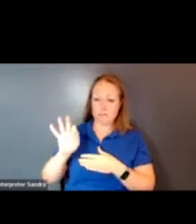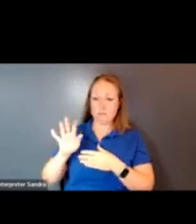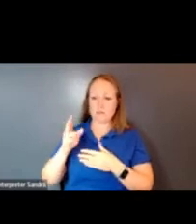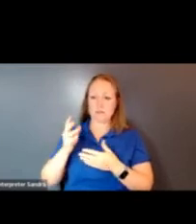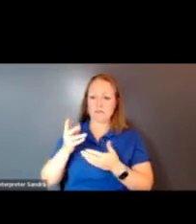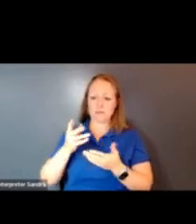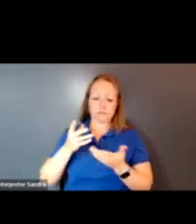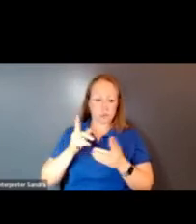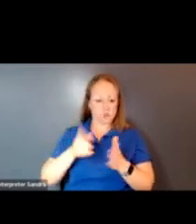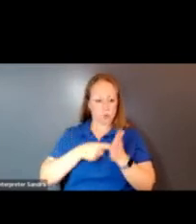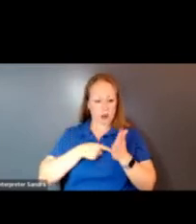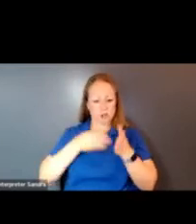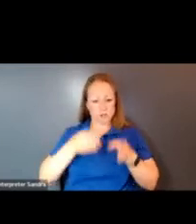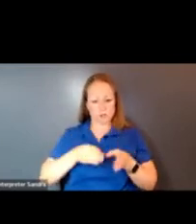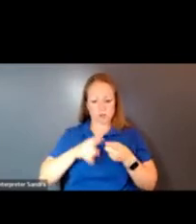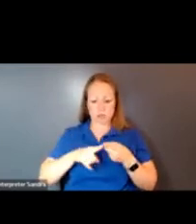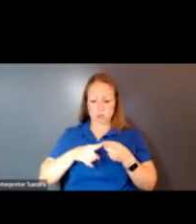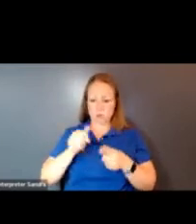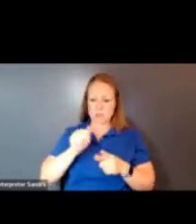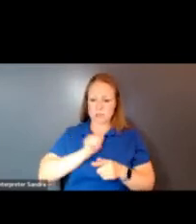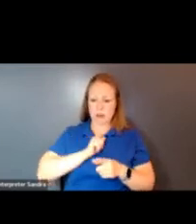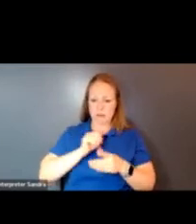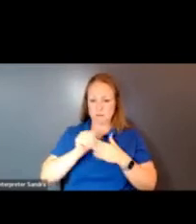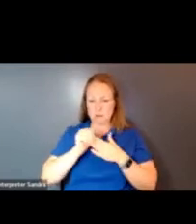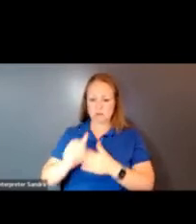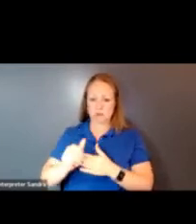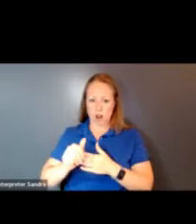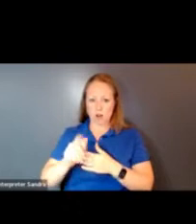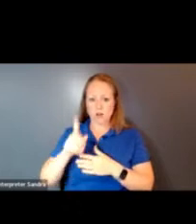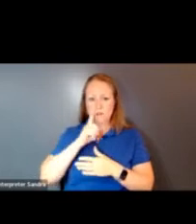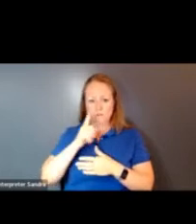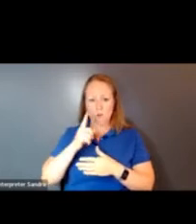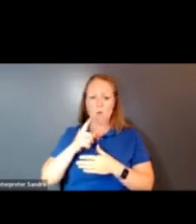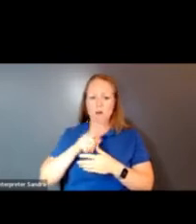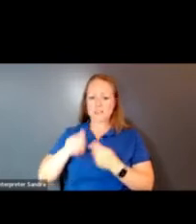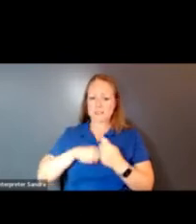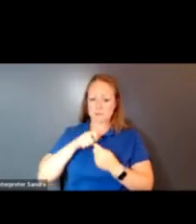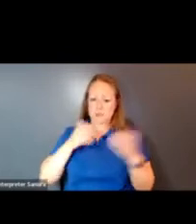direct one service to be eligible for that week. And